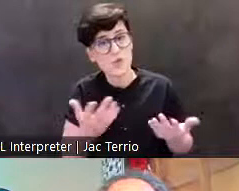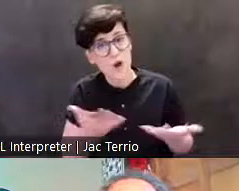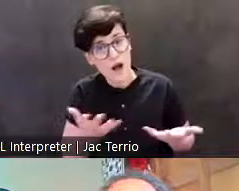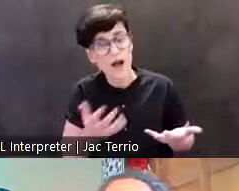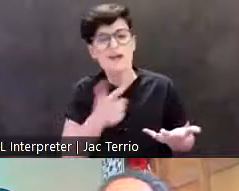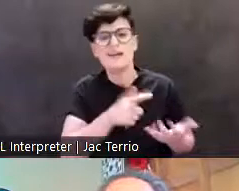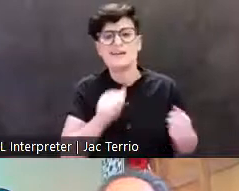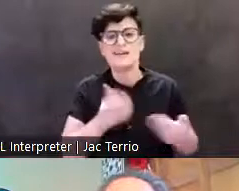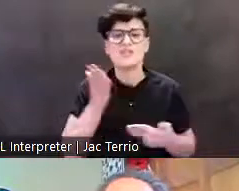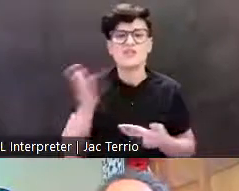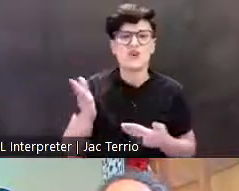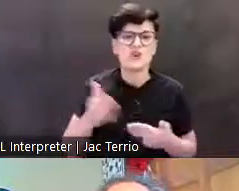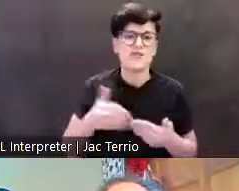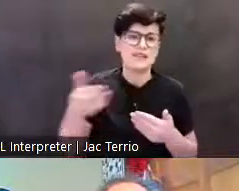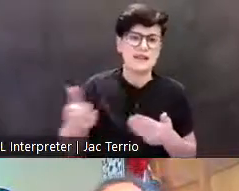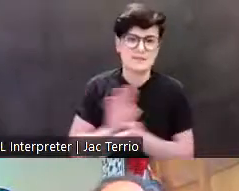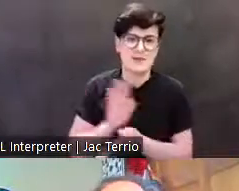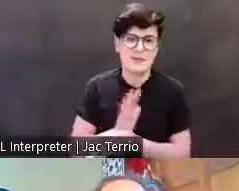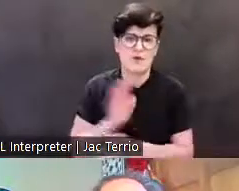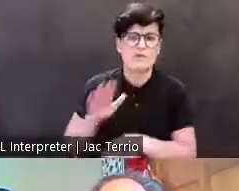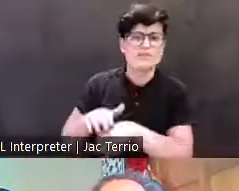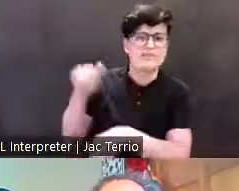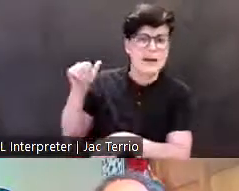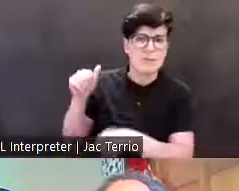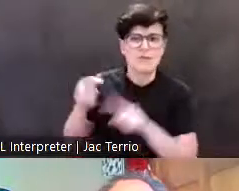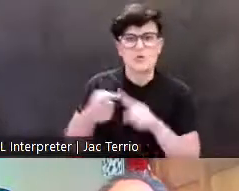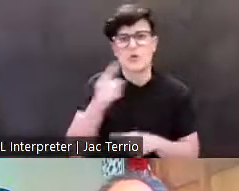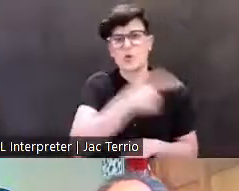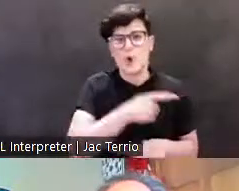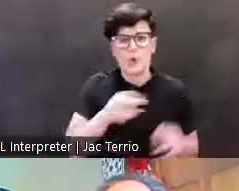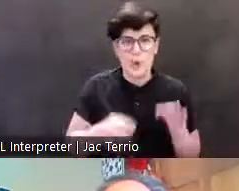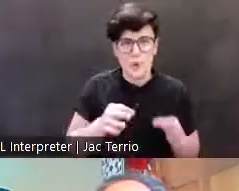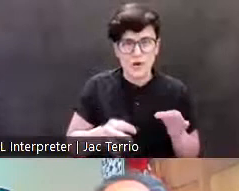is a summons to go to court and a complaint where the landlord outlines what they are